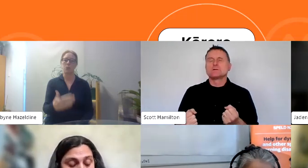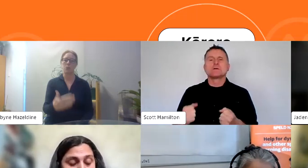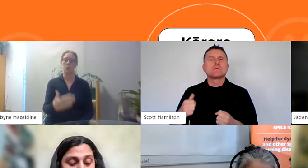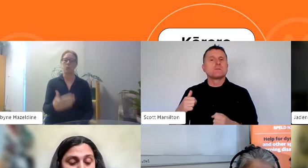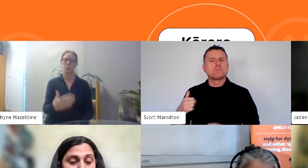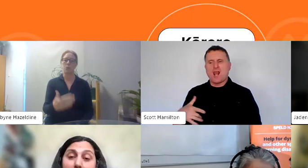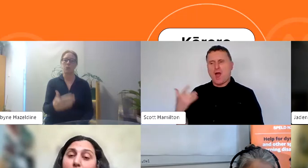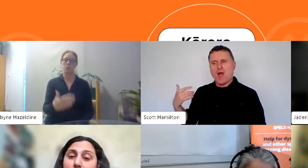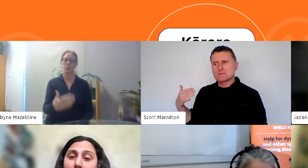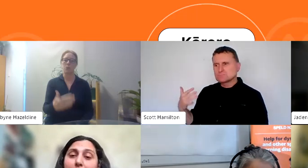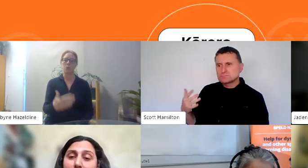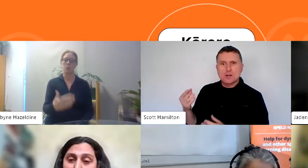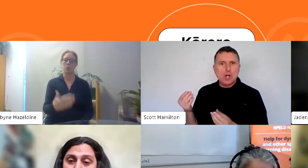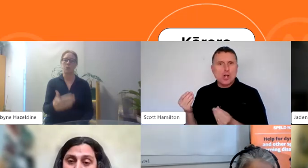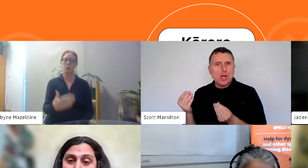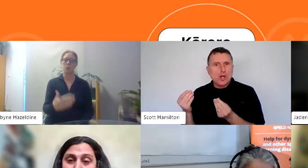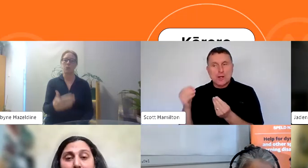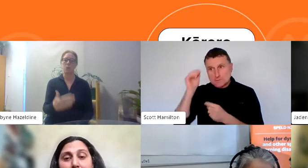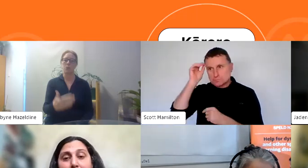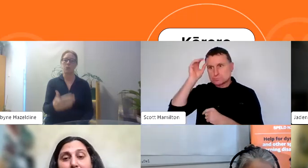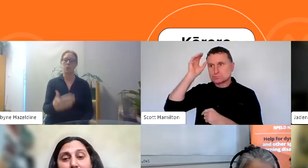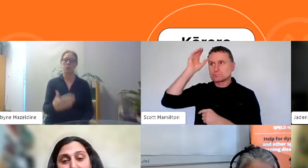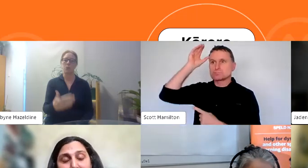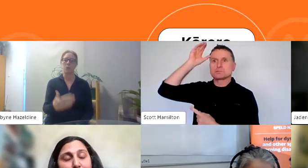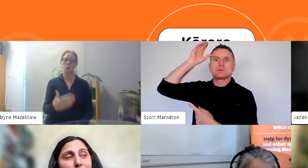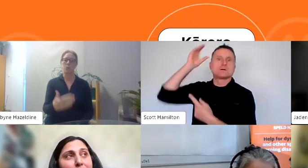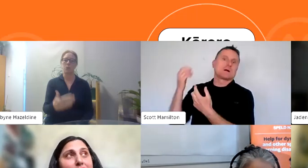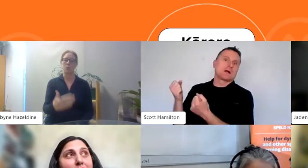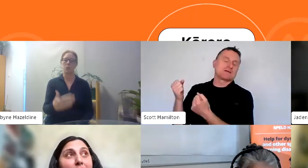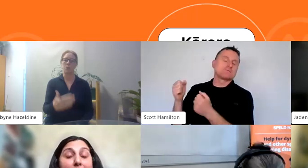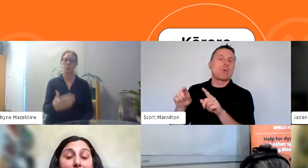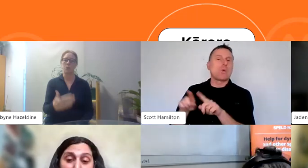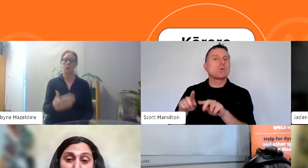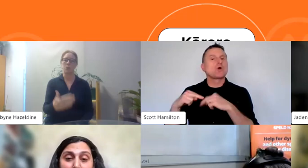my children, and also with other families, really important. I am